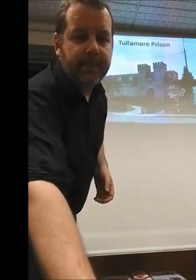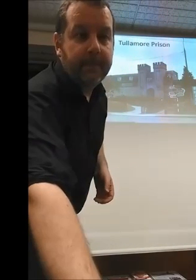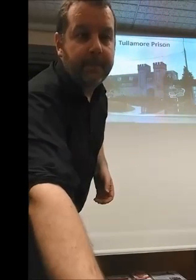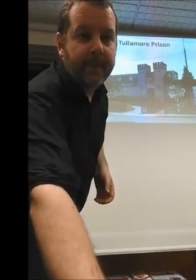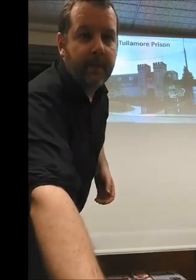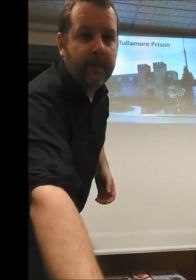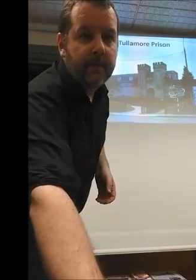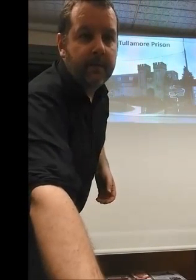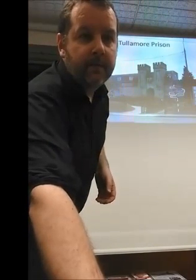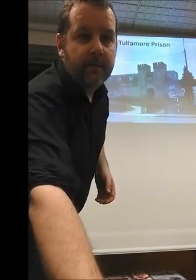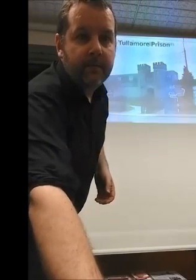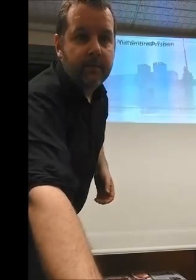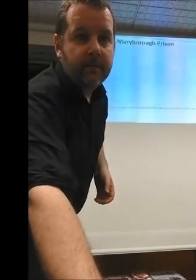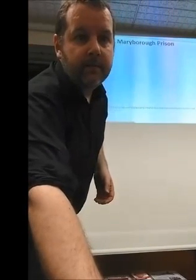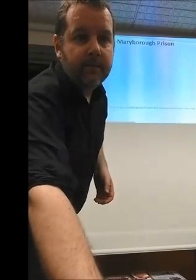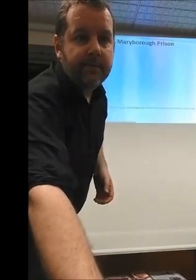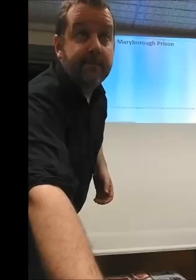right yeah.